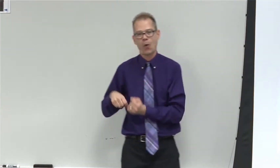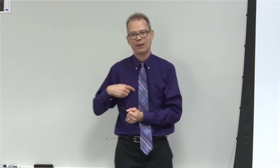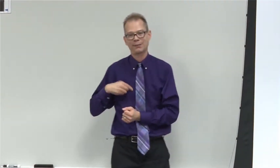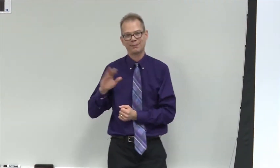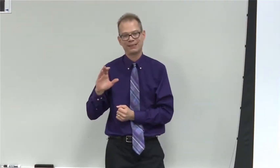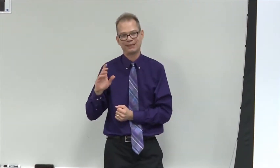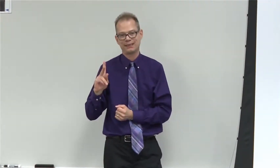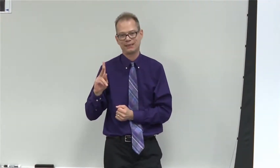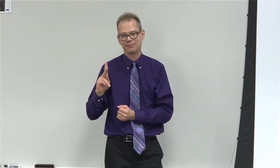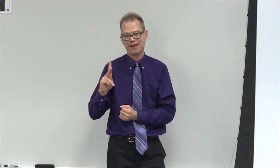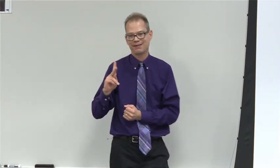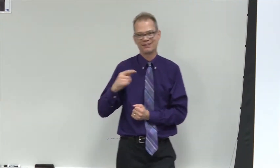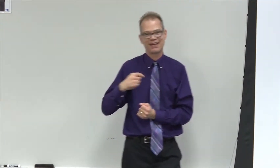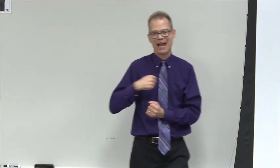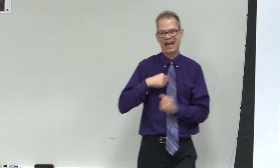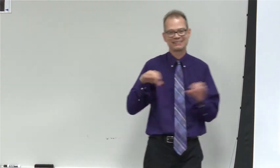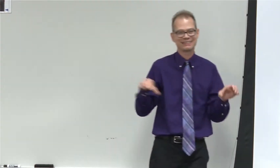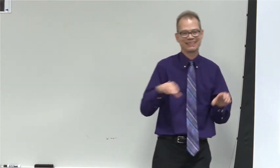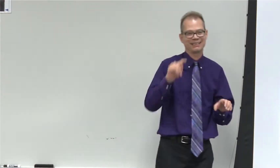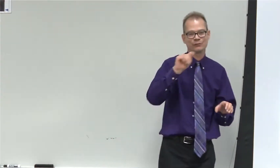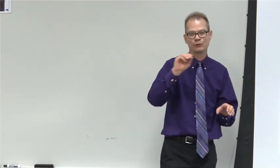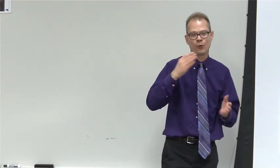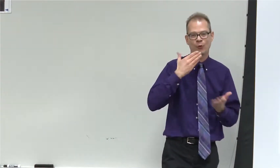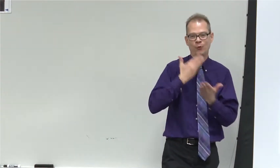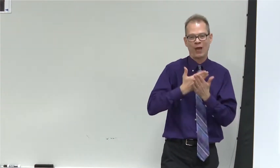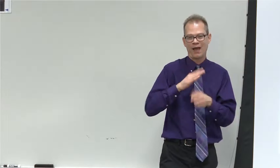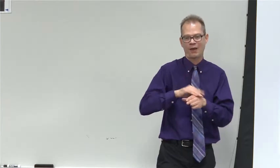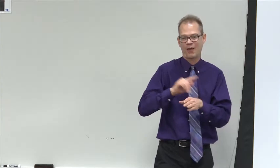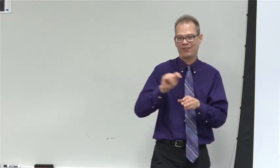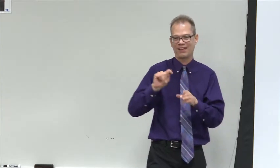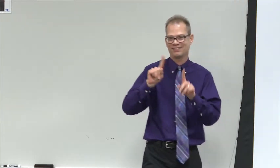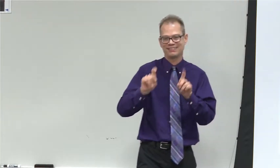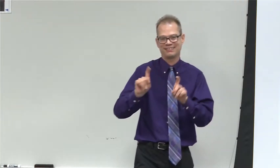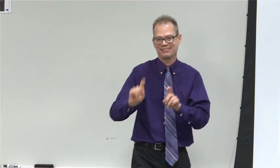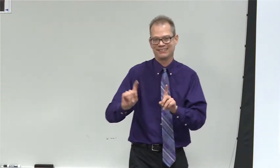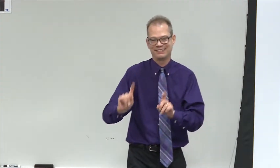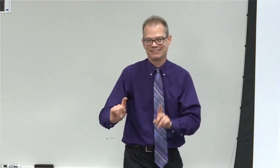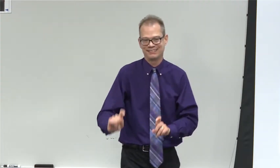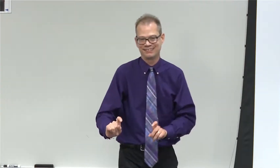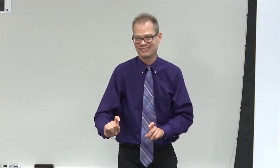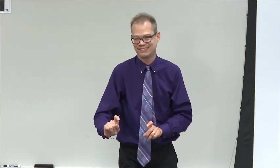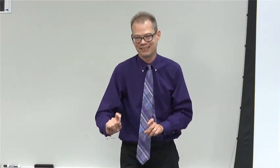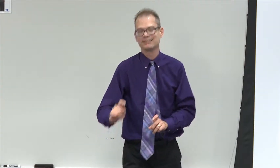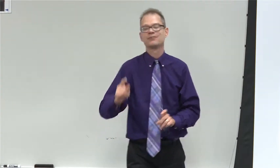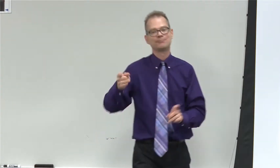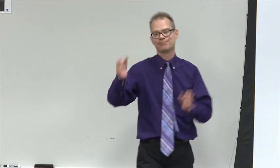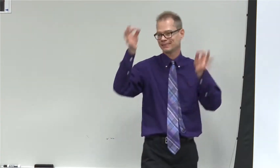That would be holding me back. So I wasn't doing well on the...on the exams,